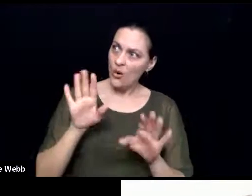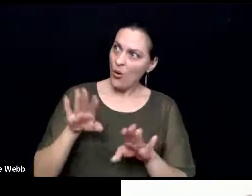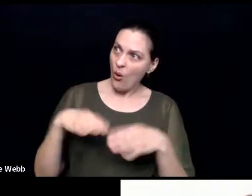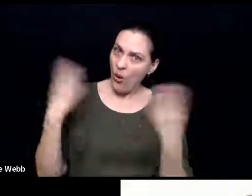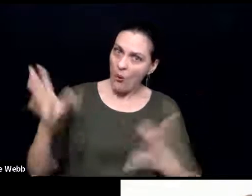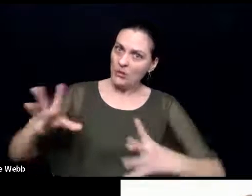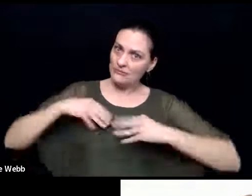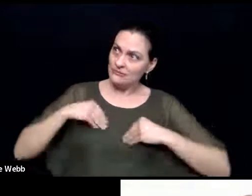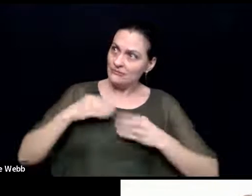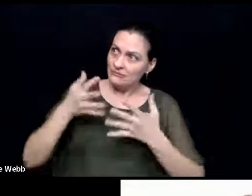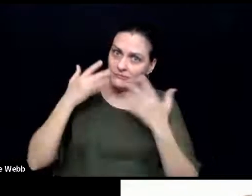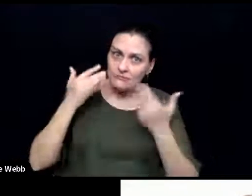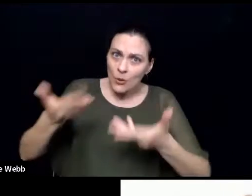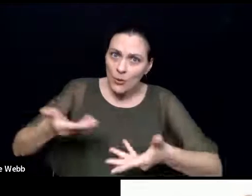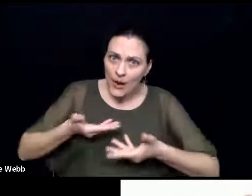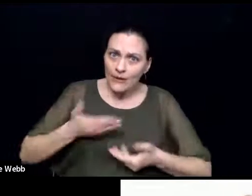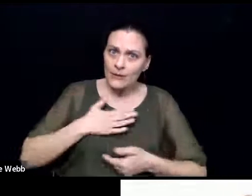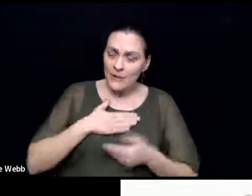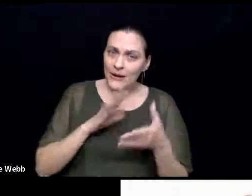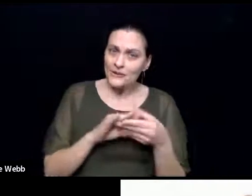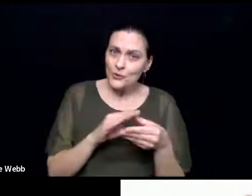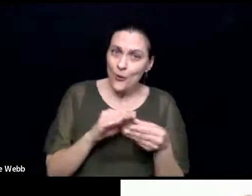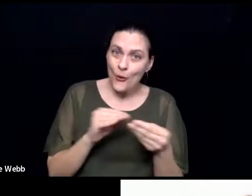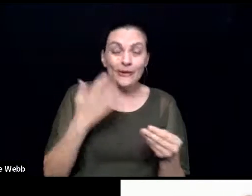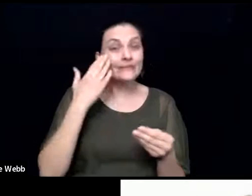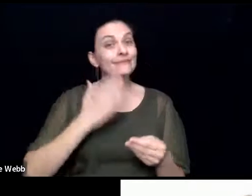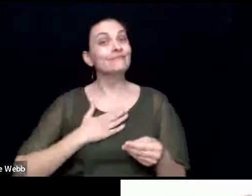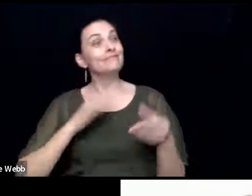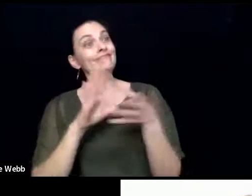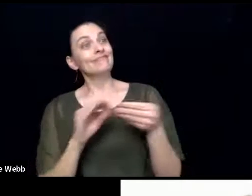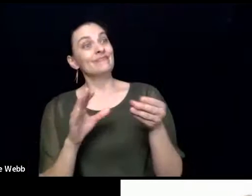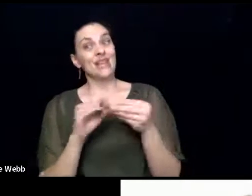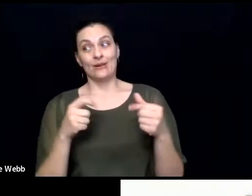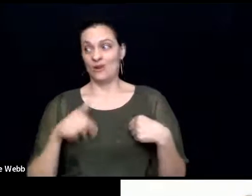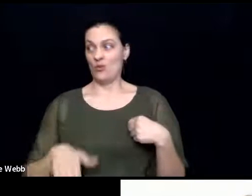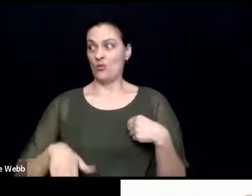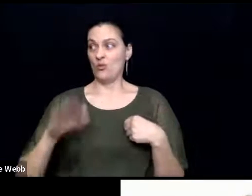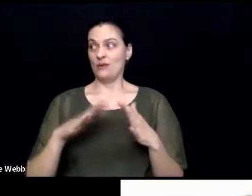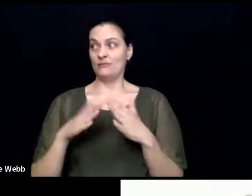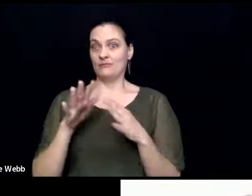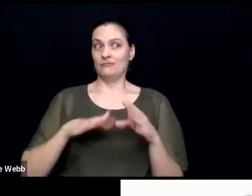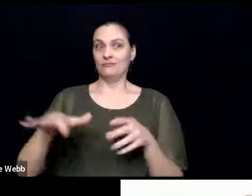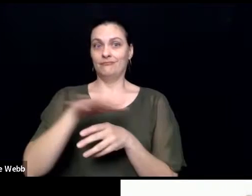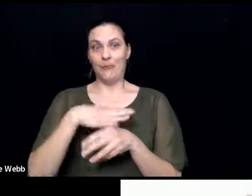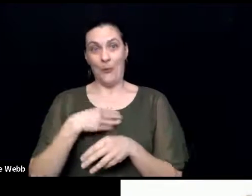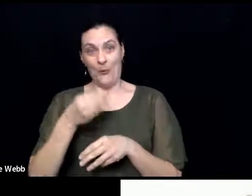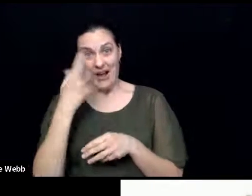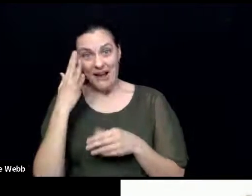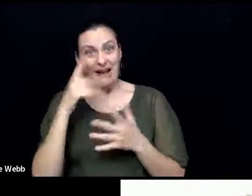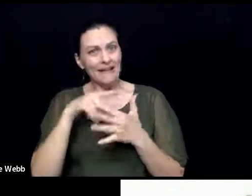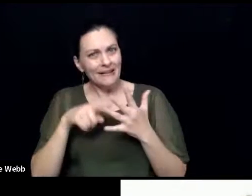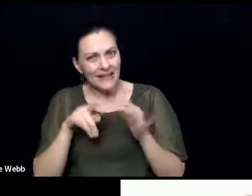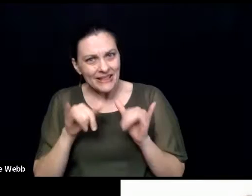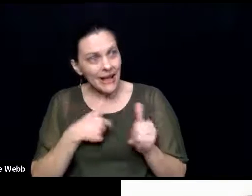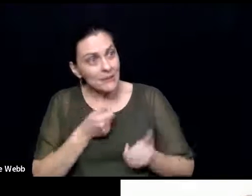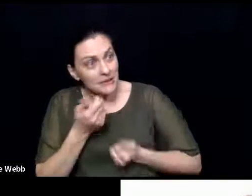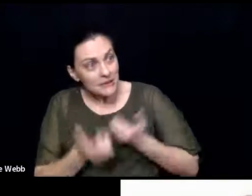things like that. So, yeah. It really means we all have to be a little more open